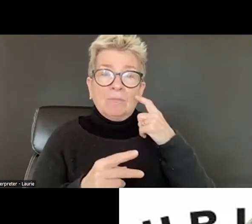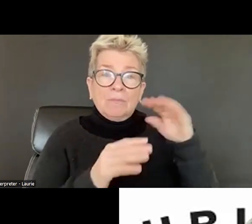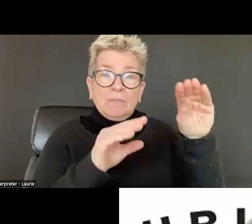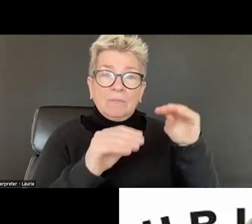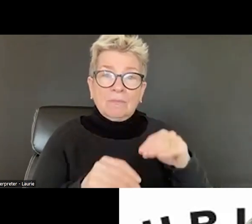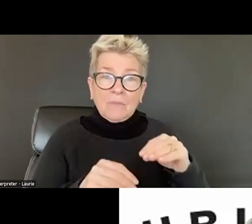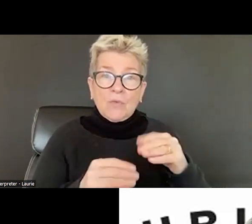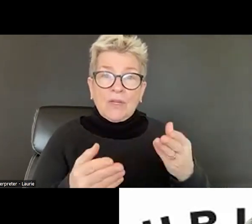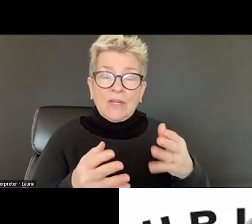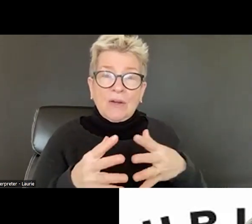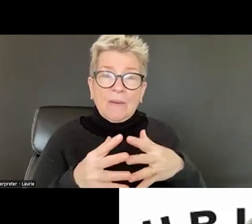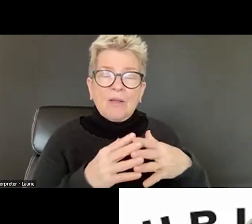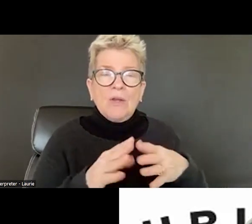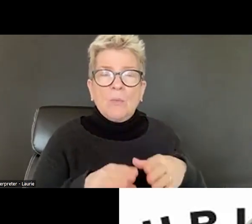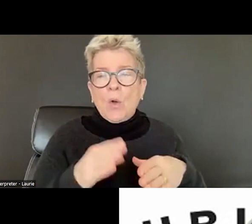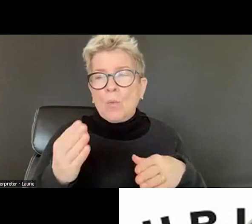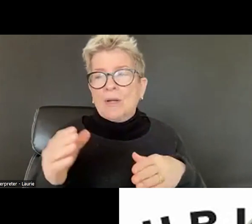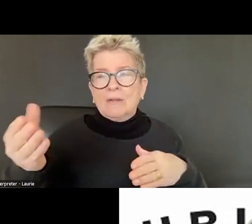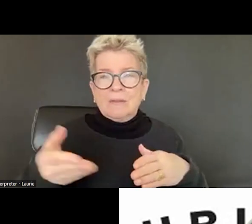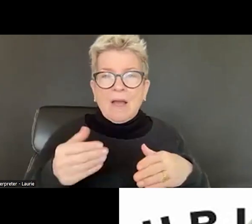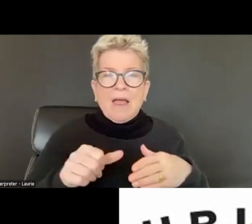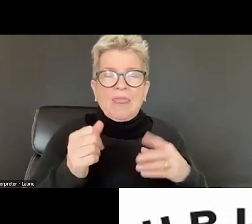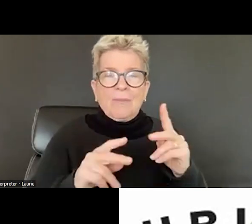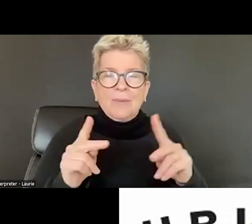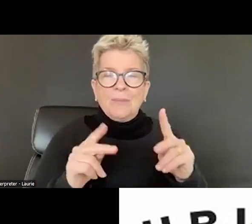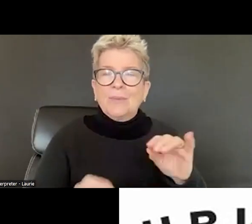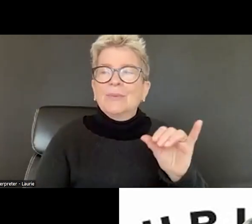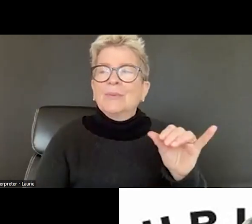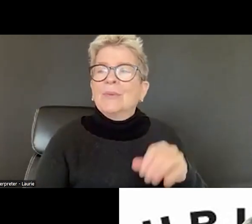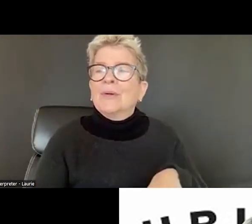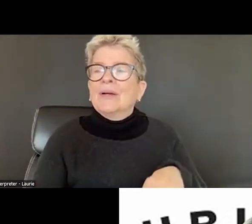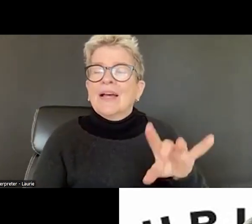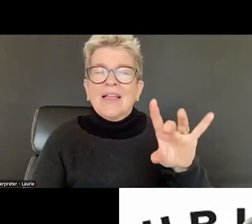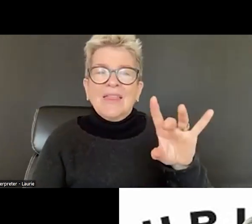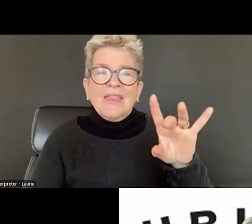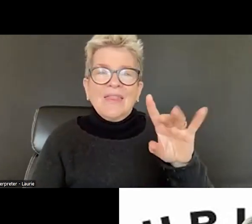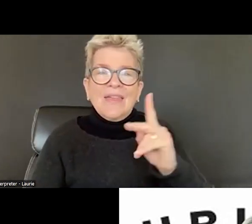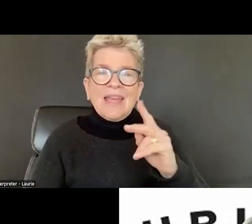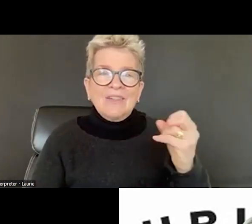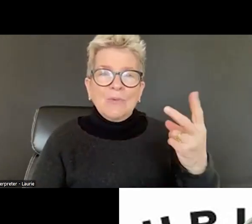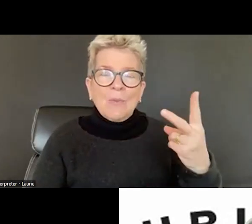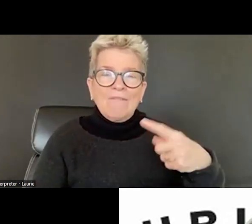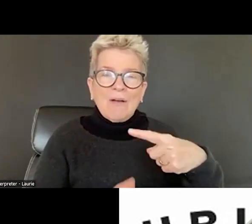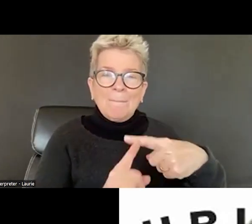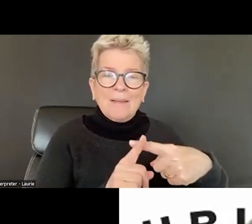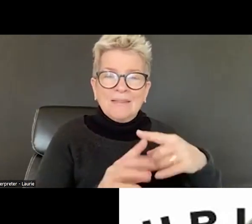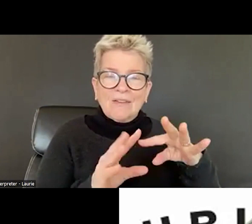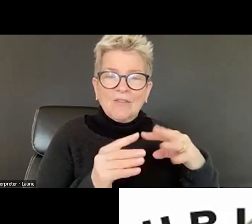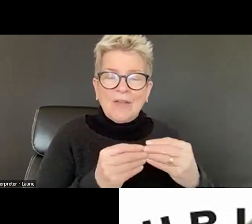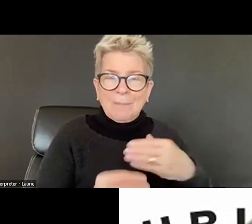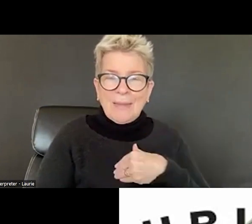other folks as well so kind of trying to look at the K12 plus our family members um and how we can